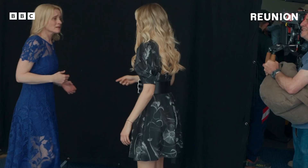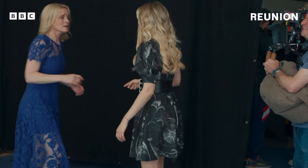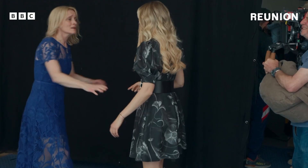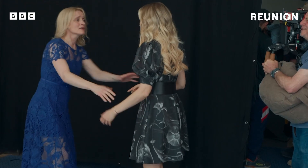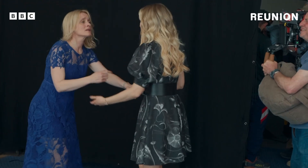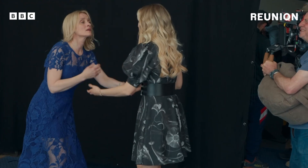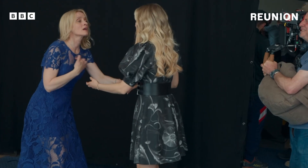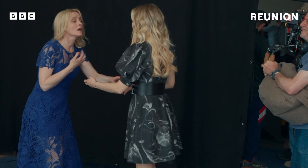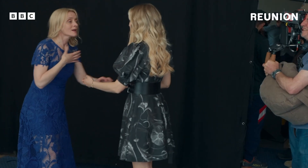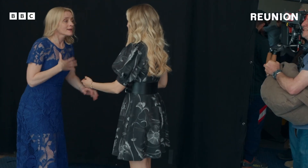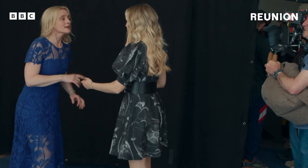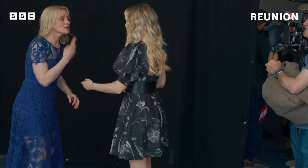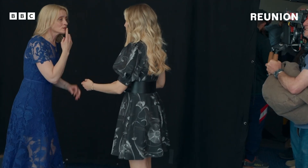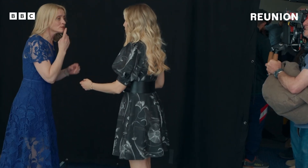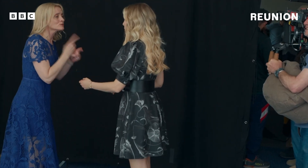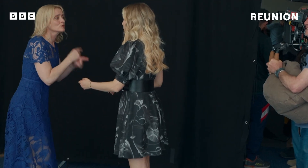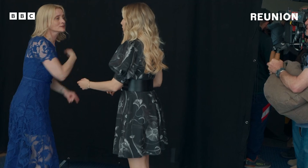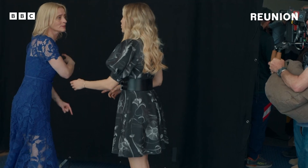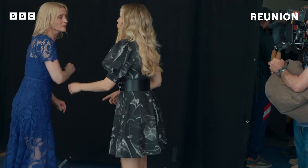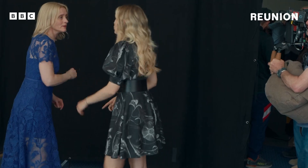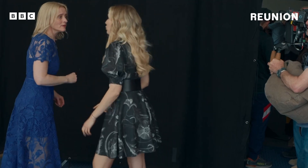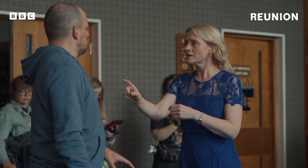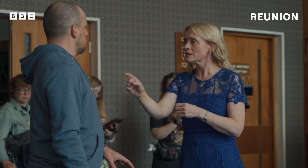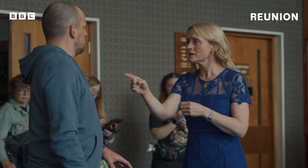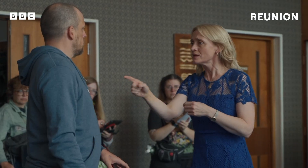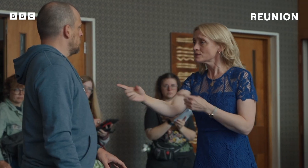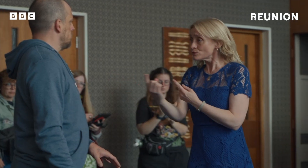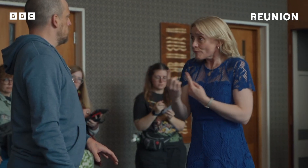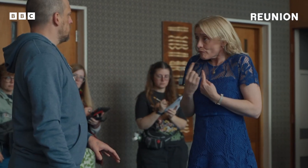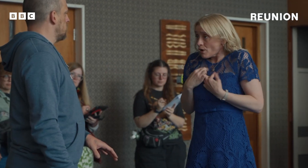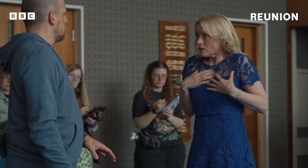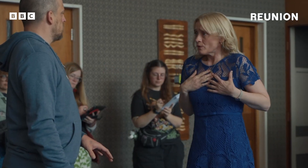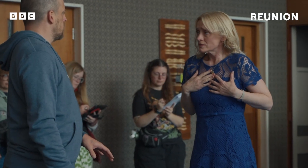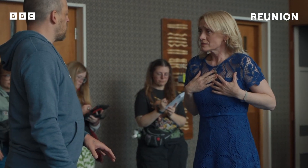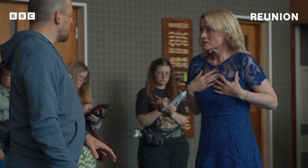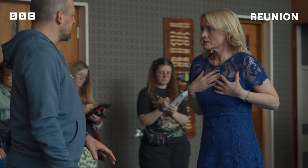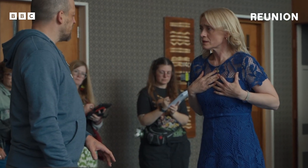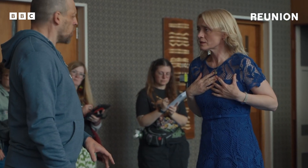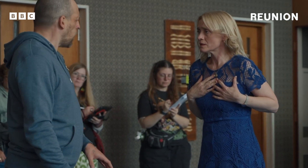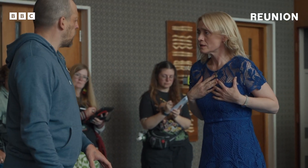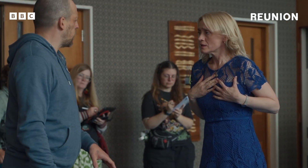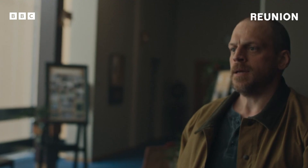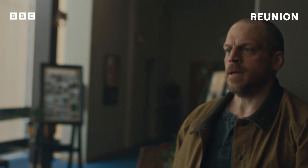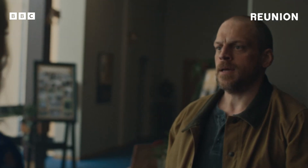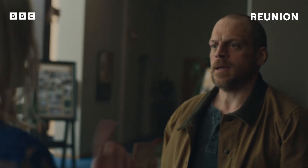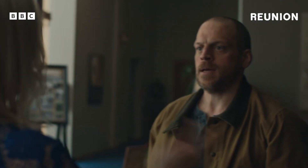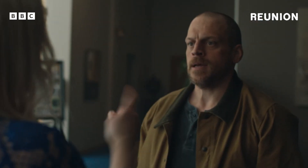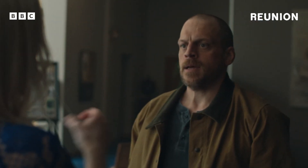“OK, if I would act this vocally in this way, how would I physicalise that then in scenes where I don't vocalise?” And so, it was exactly the same.